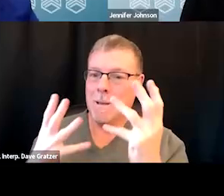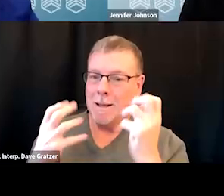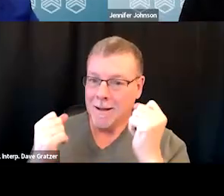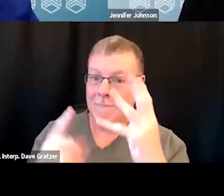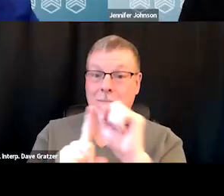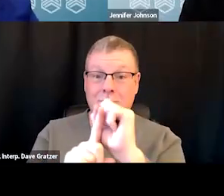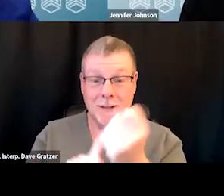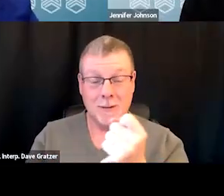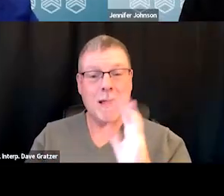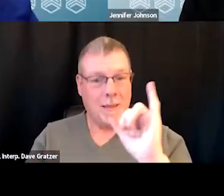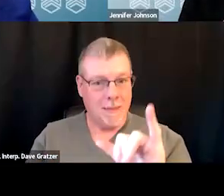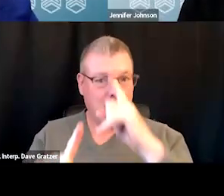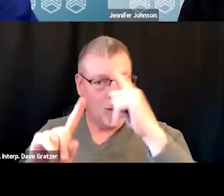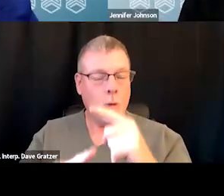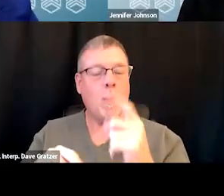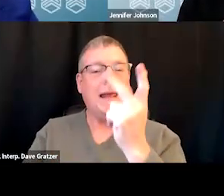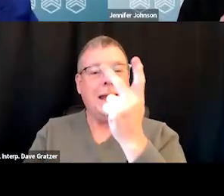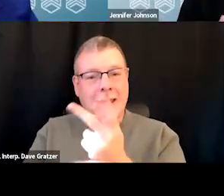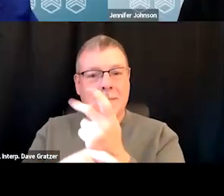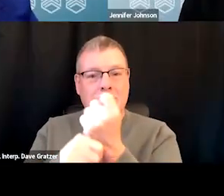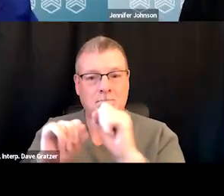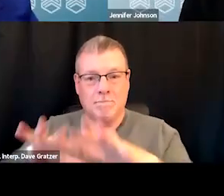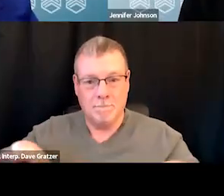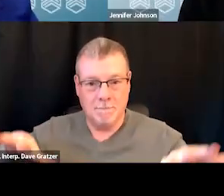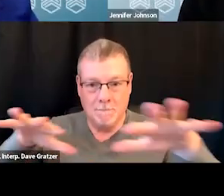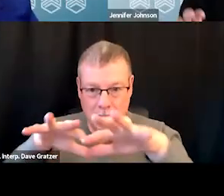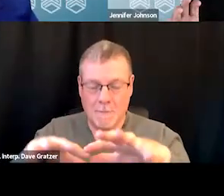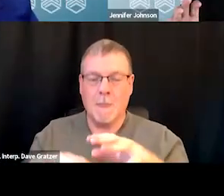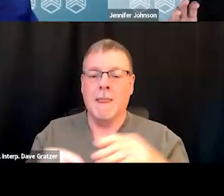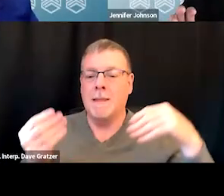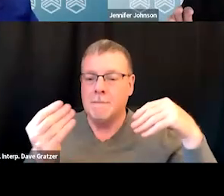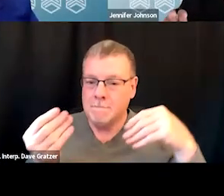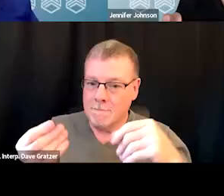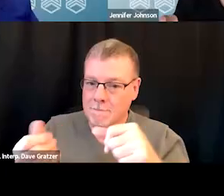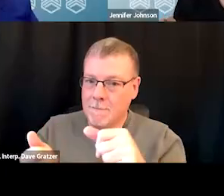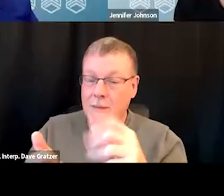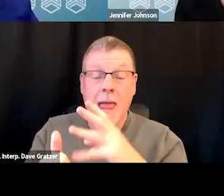It's making the courtroom safe and making it efficient and reaching whatever goal it is.